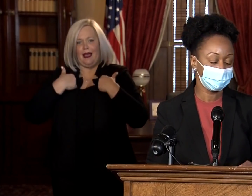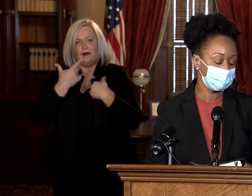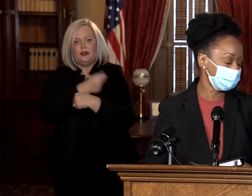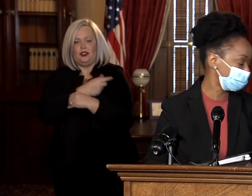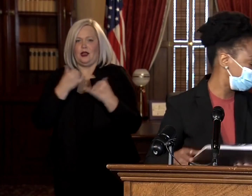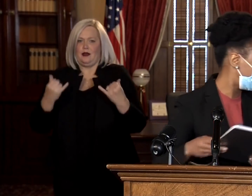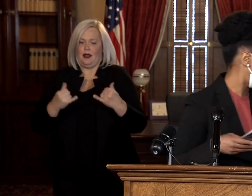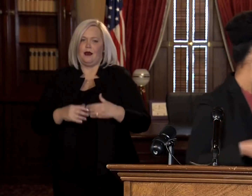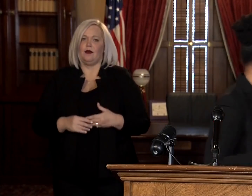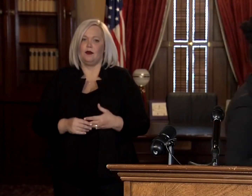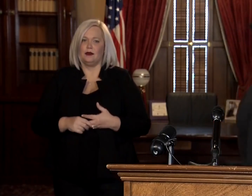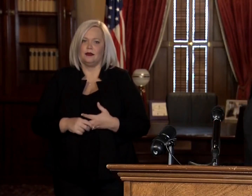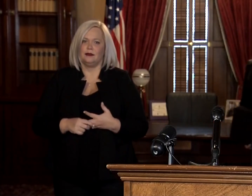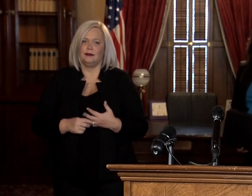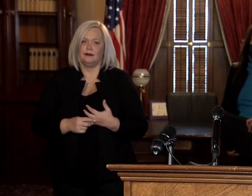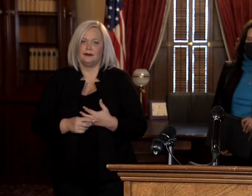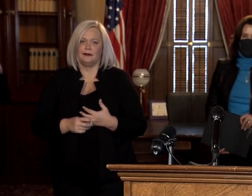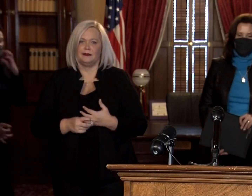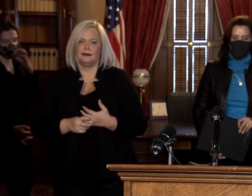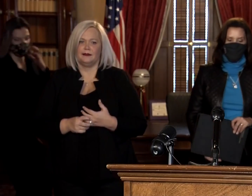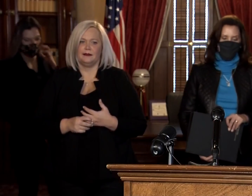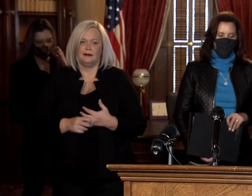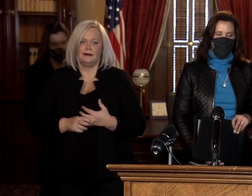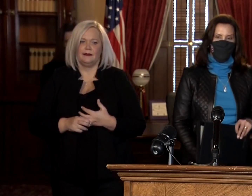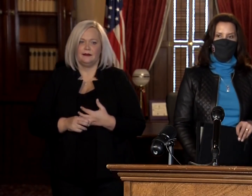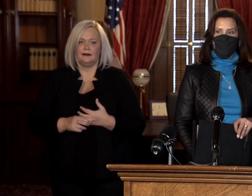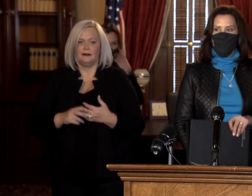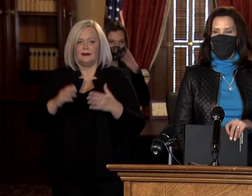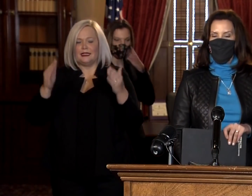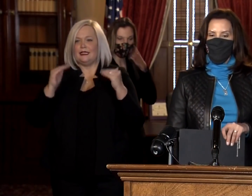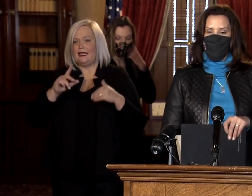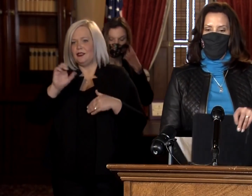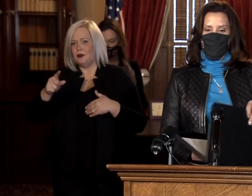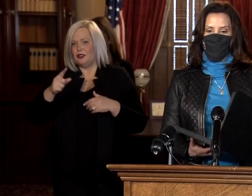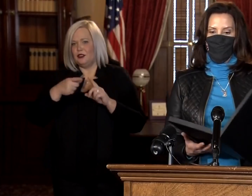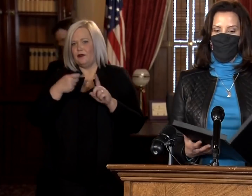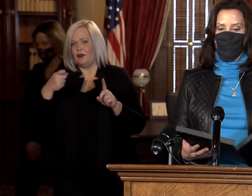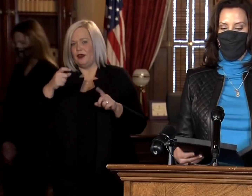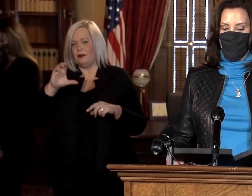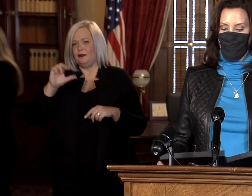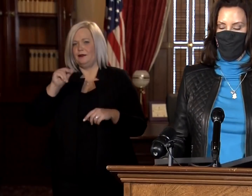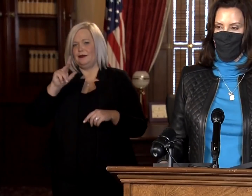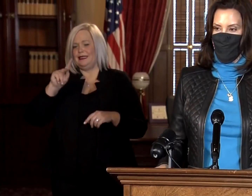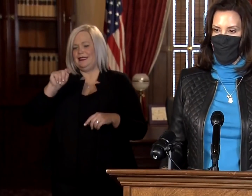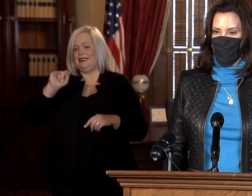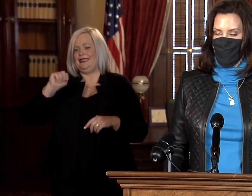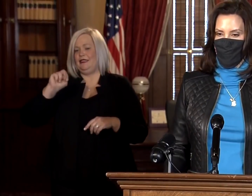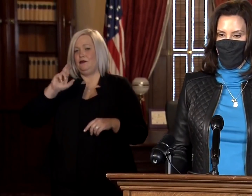every provider who’s in that phase 1A group as quickly as phase 1A group as quickly as possible.